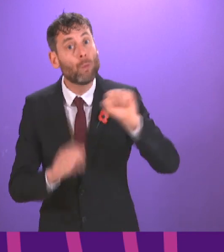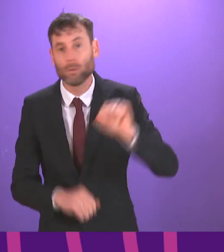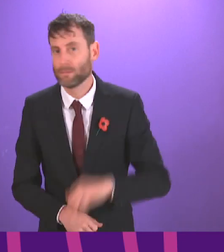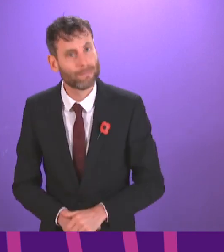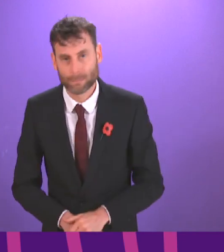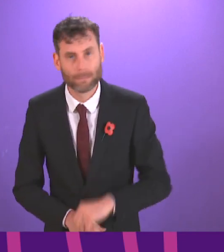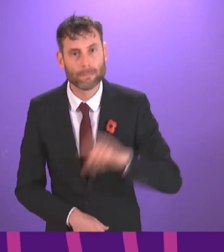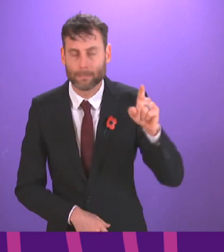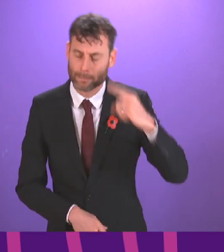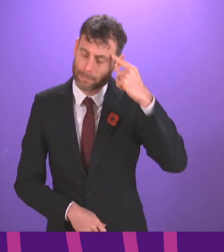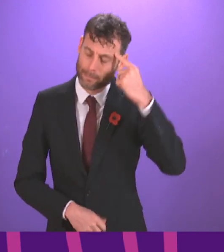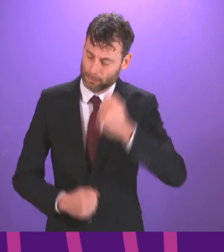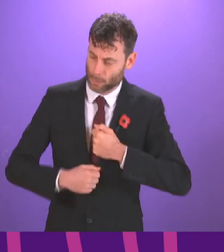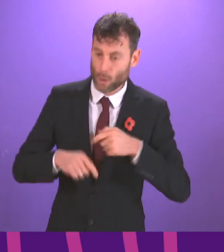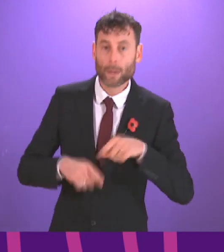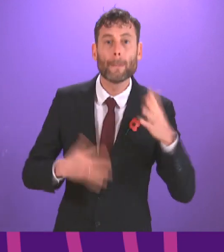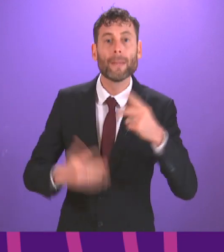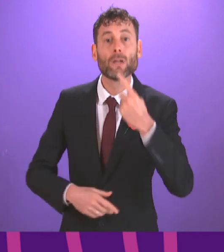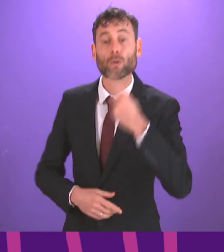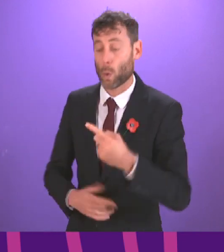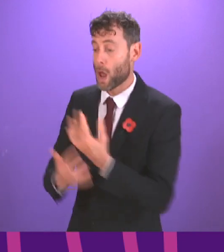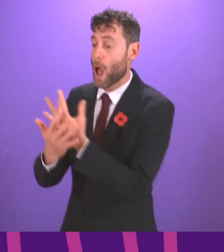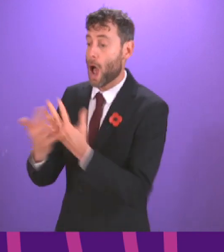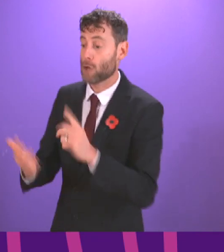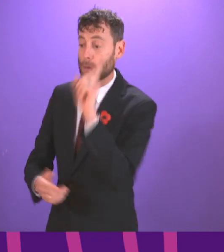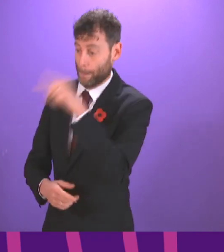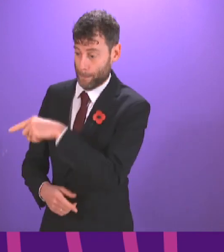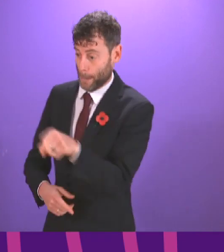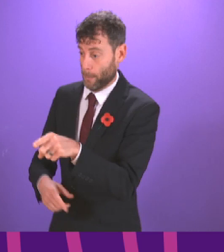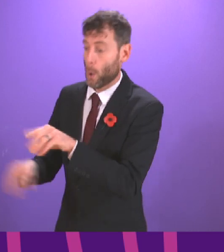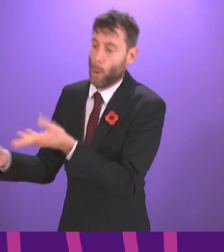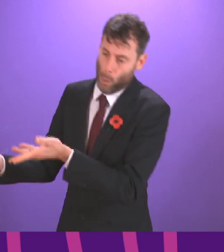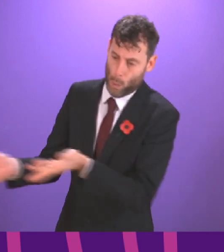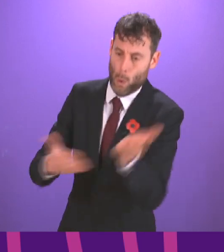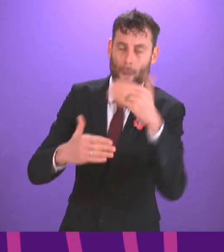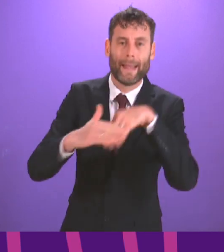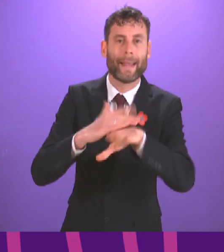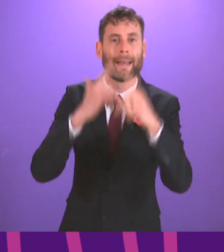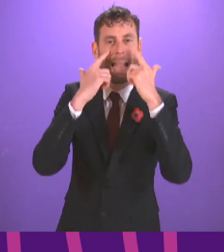who had the virus into care homes. I know that the situation is difficult, but it seems